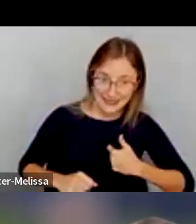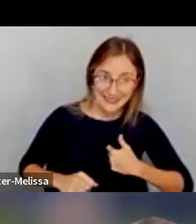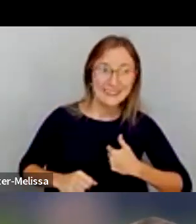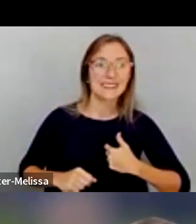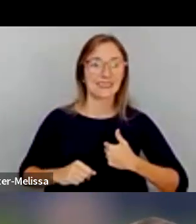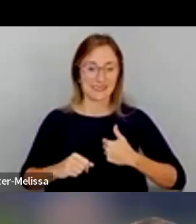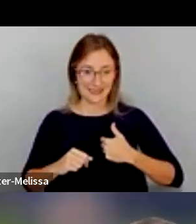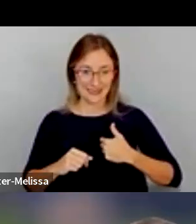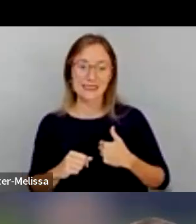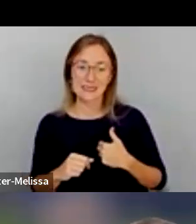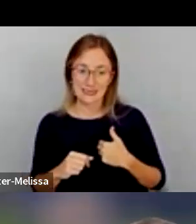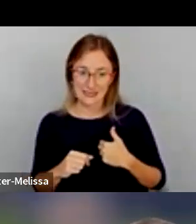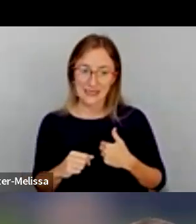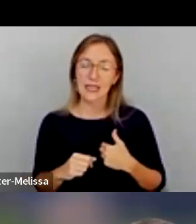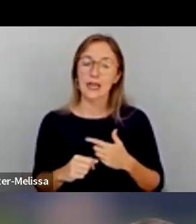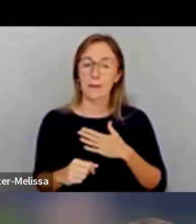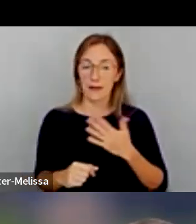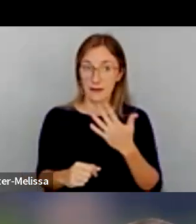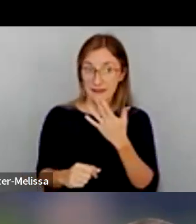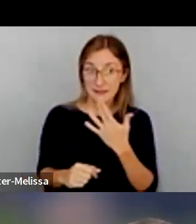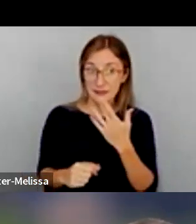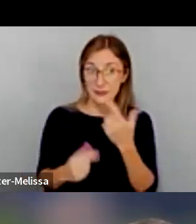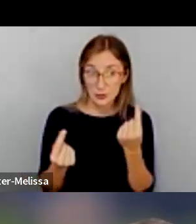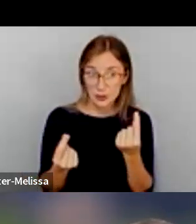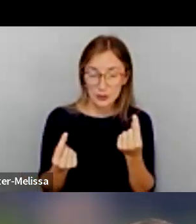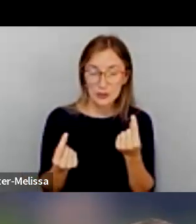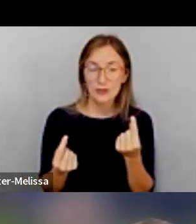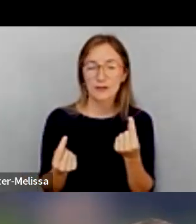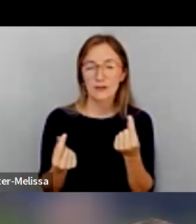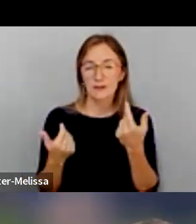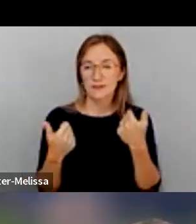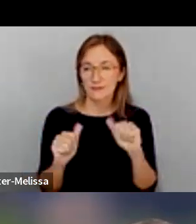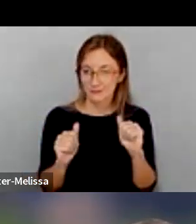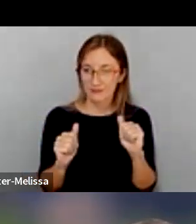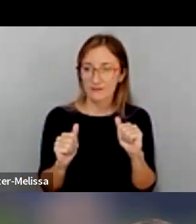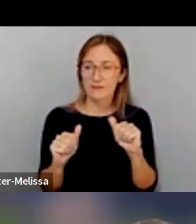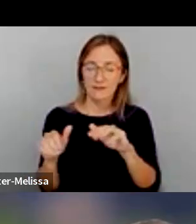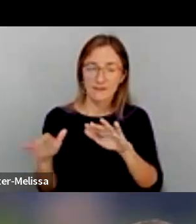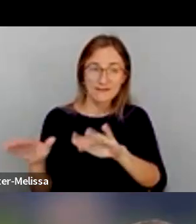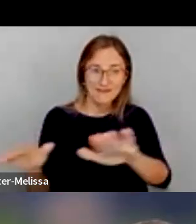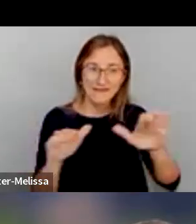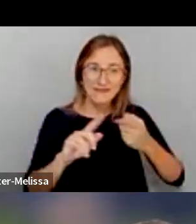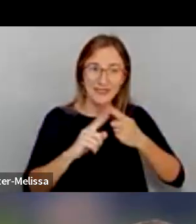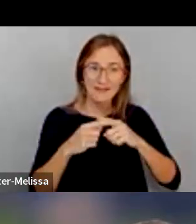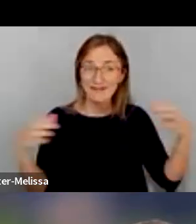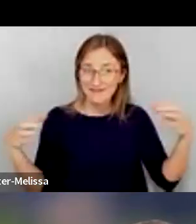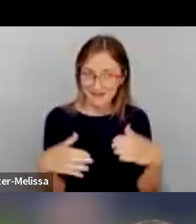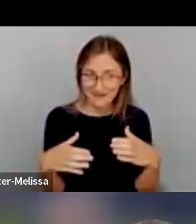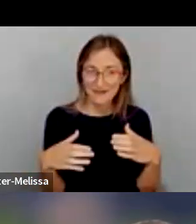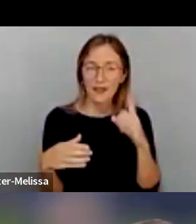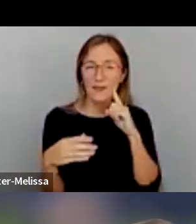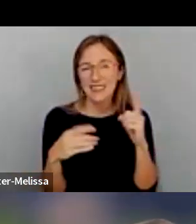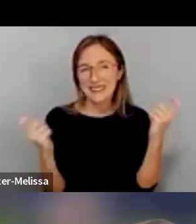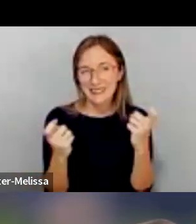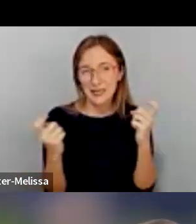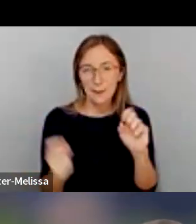far as fall activities go, actually, yeah, Halloween is also a holiday for